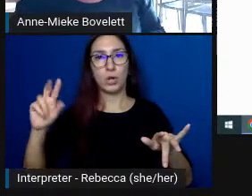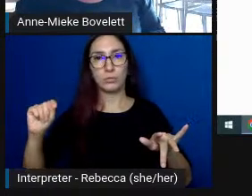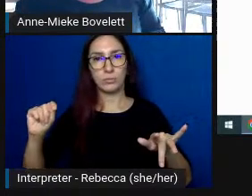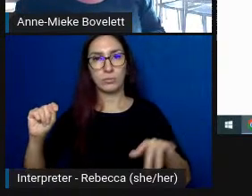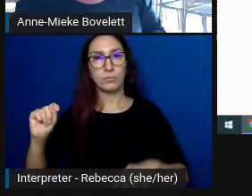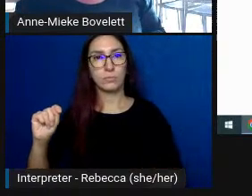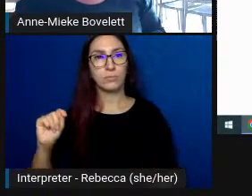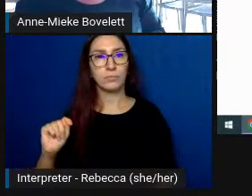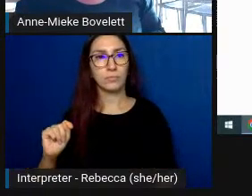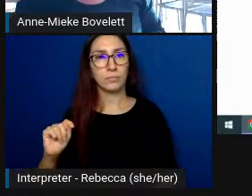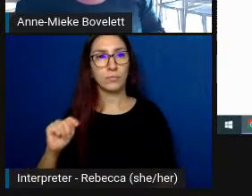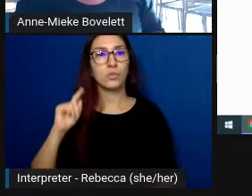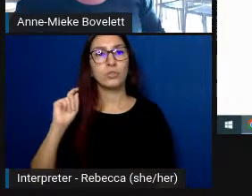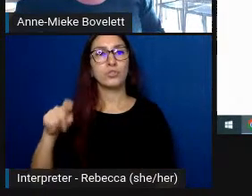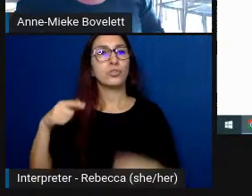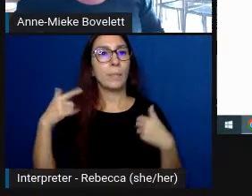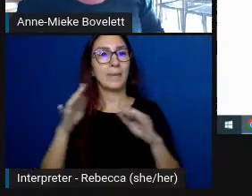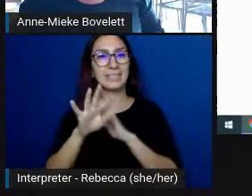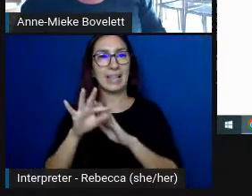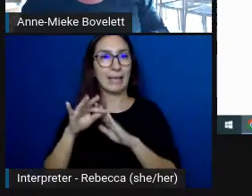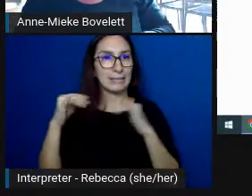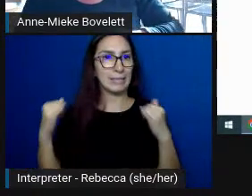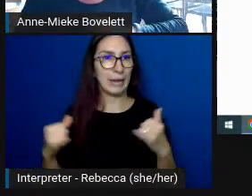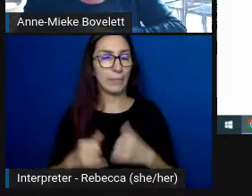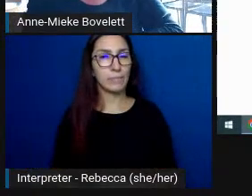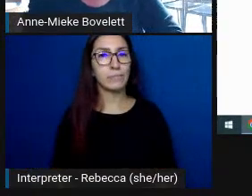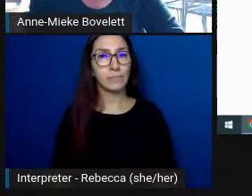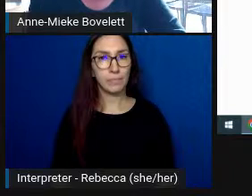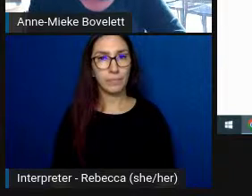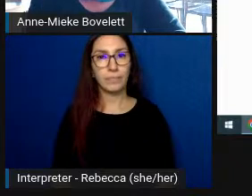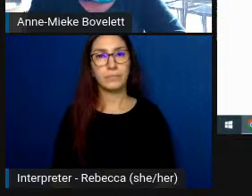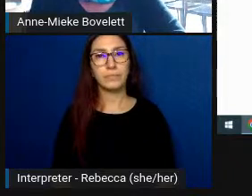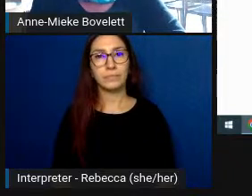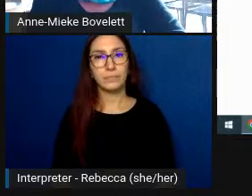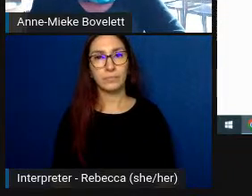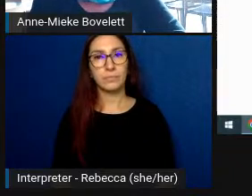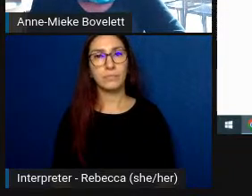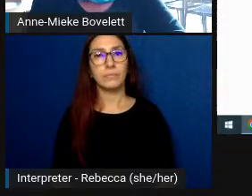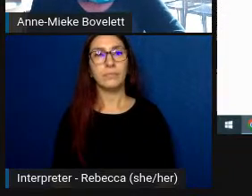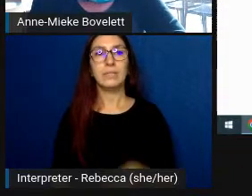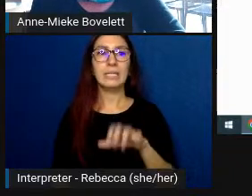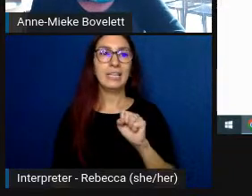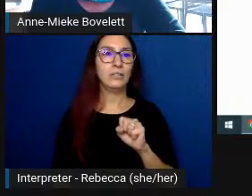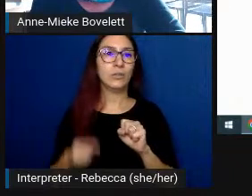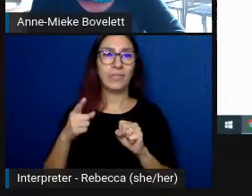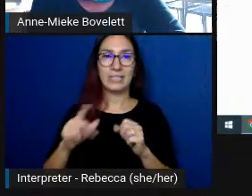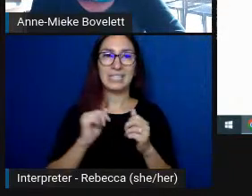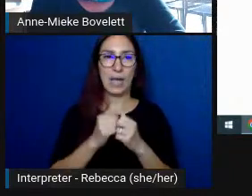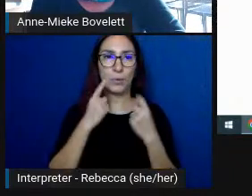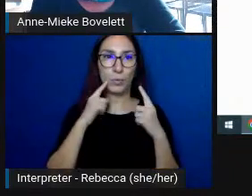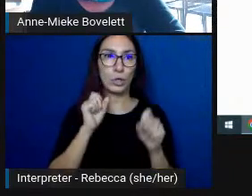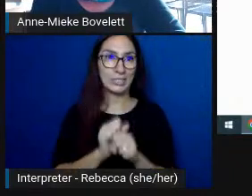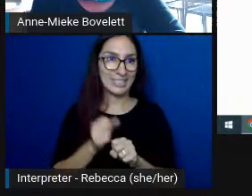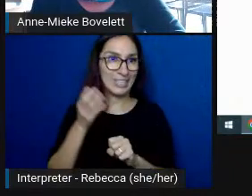That expands the box. Then select